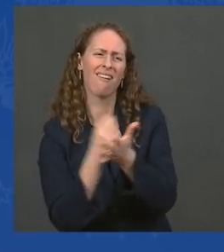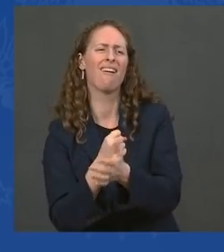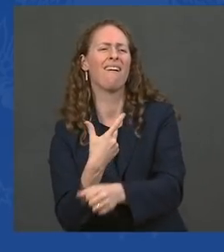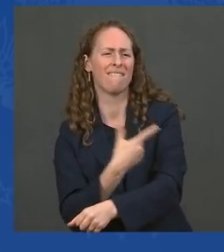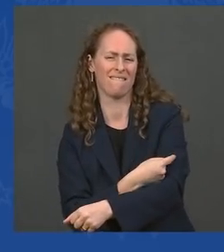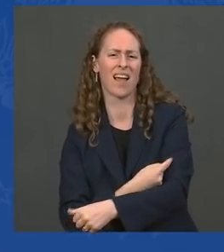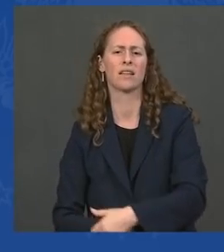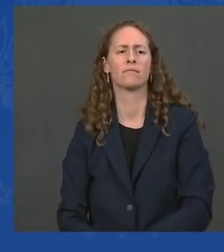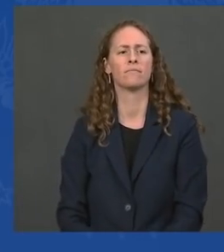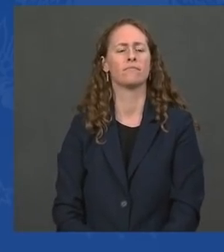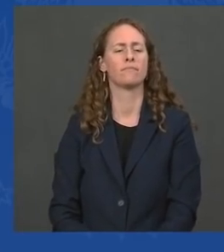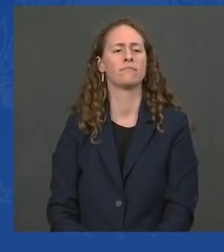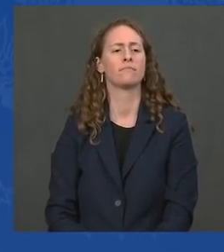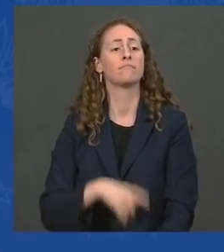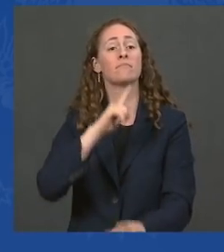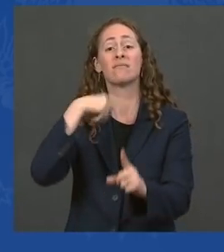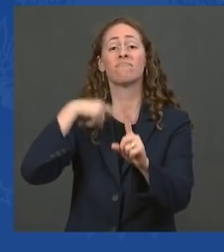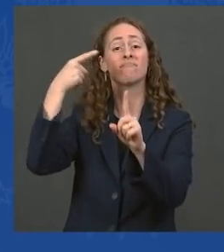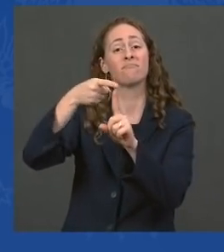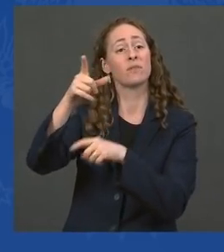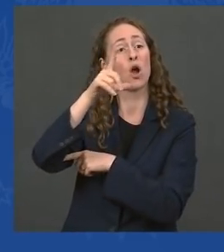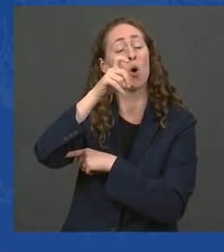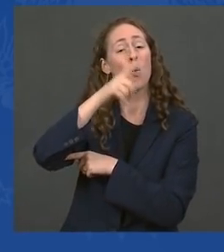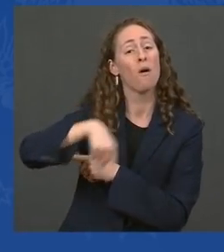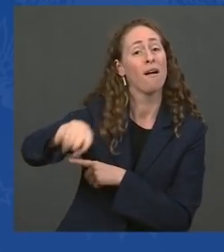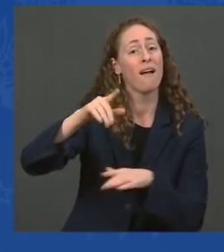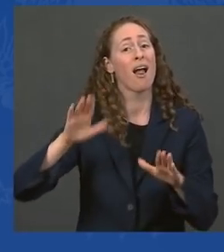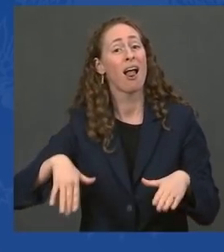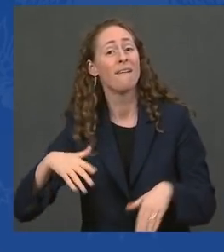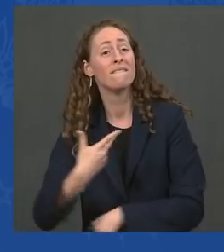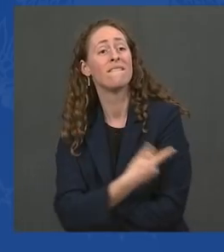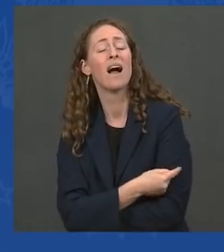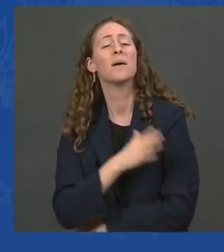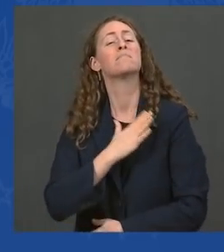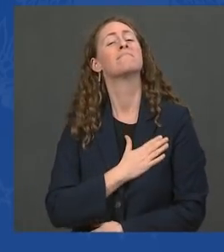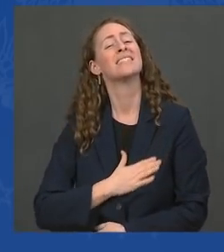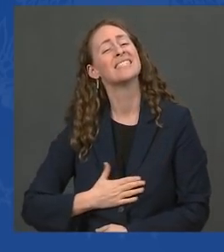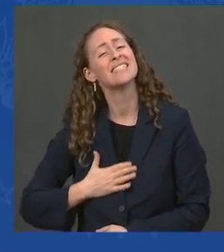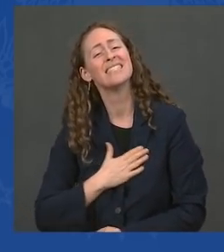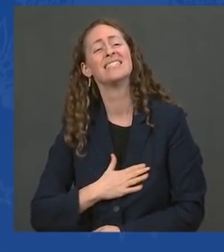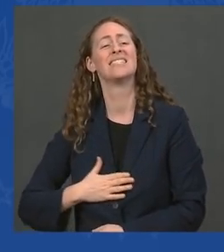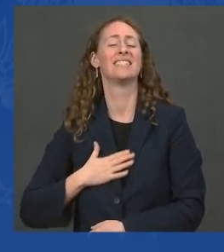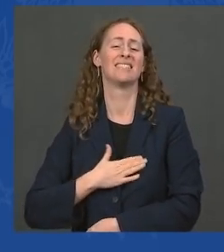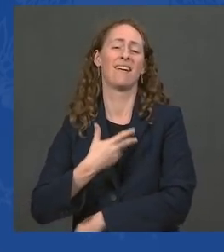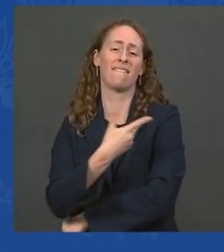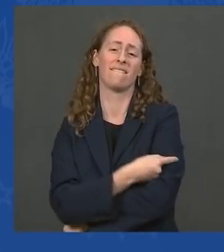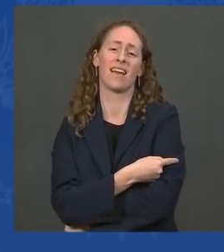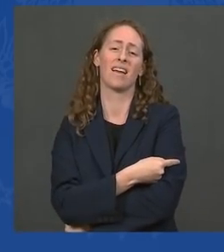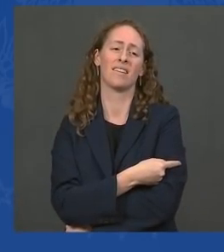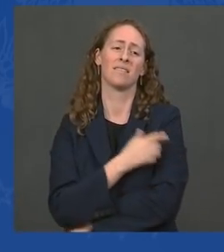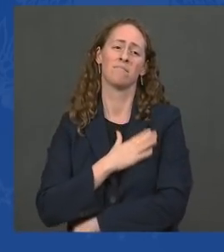everyone who hasn't gotten vaccinated: Please get vaccinated. That's how we put this pandemic behind us